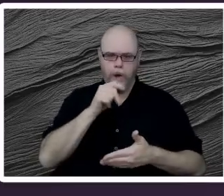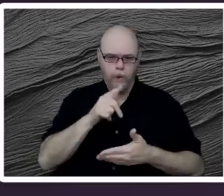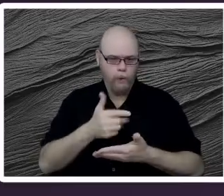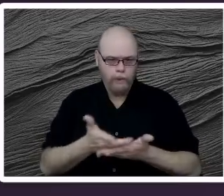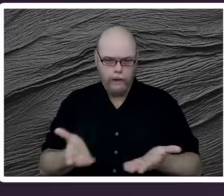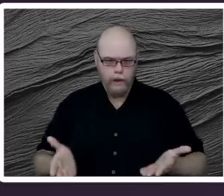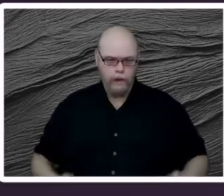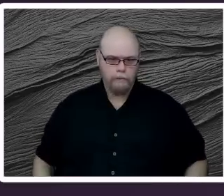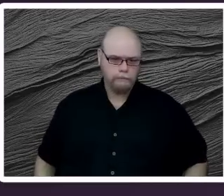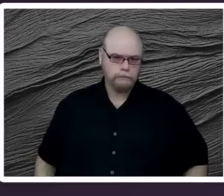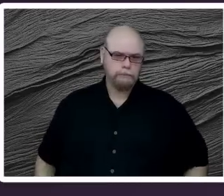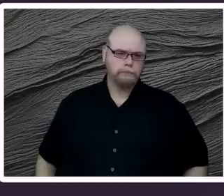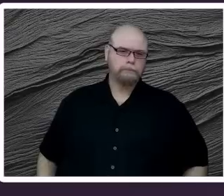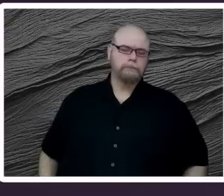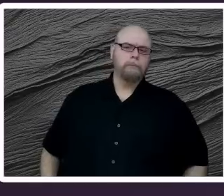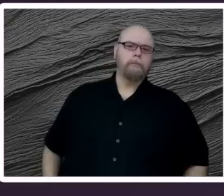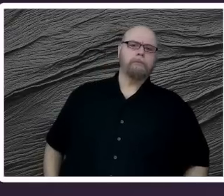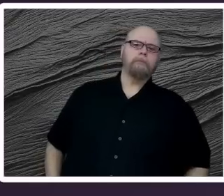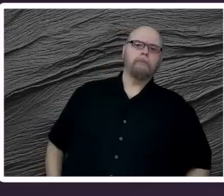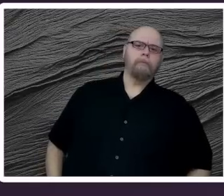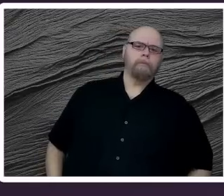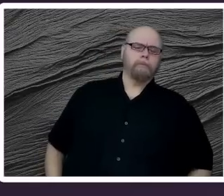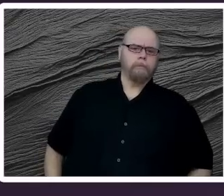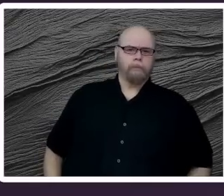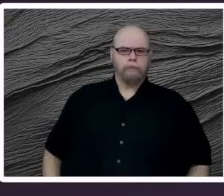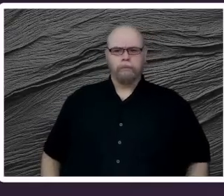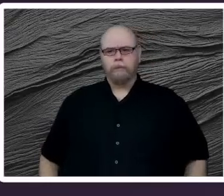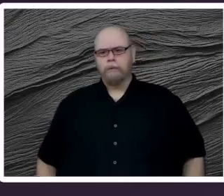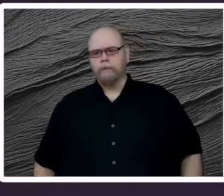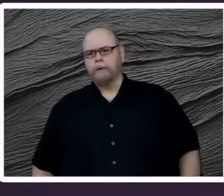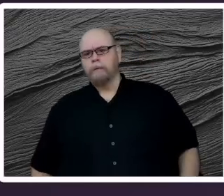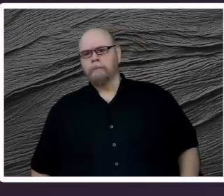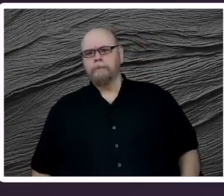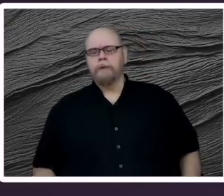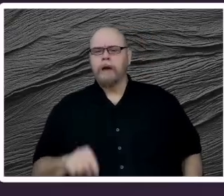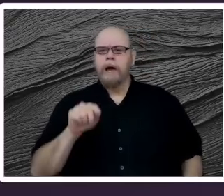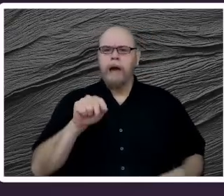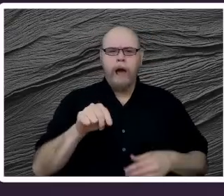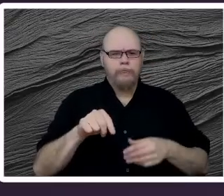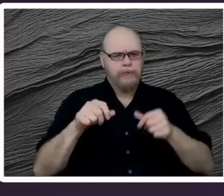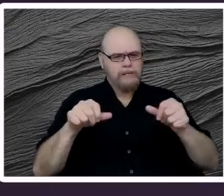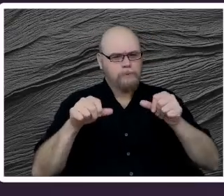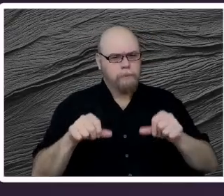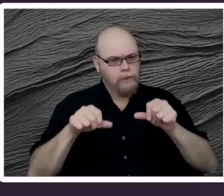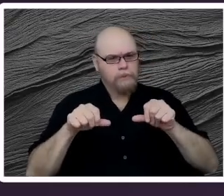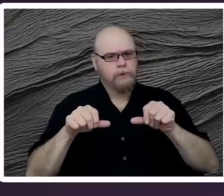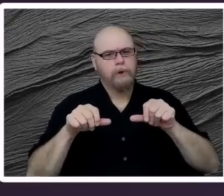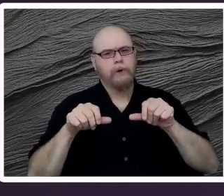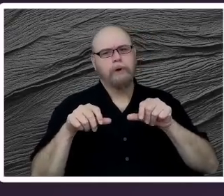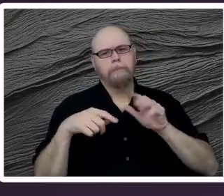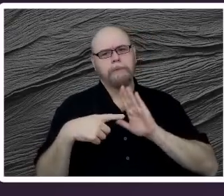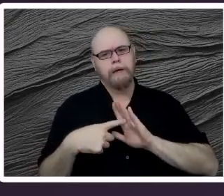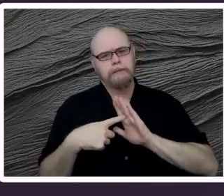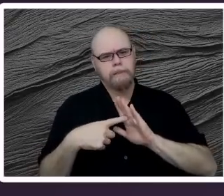This particular exhibit -- poster exhibit is important because one of the things that